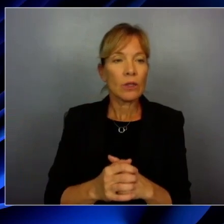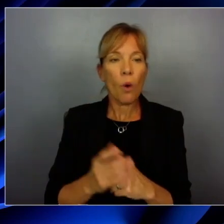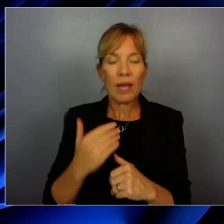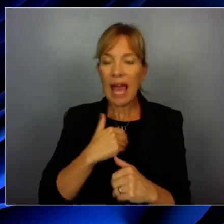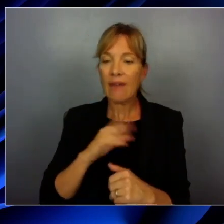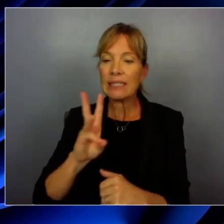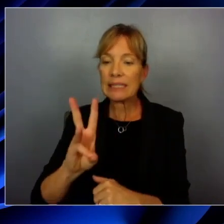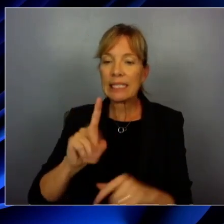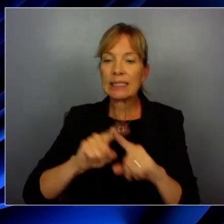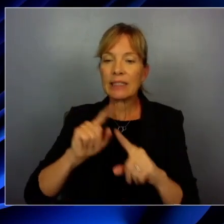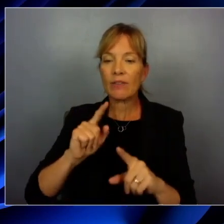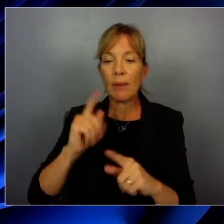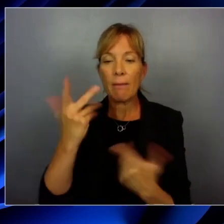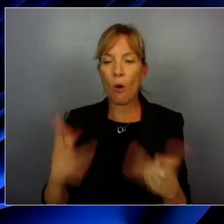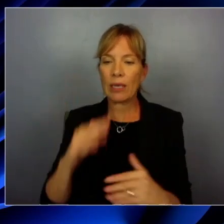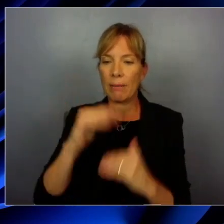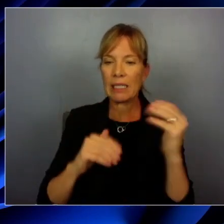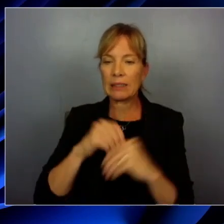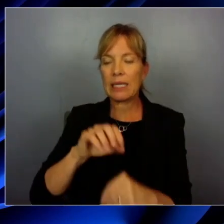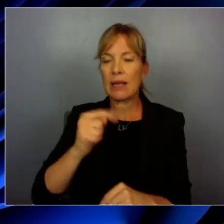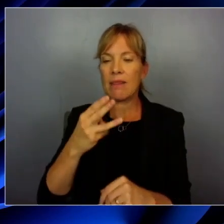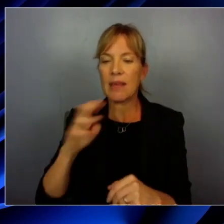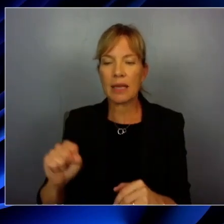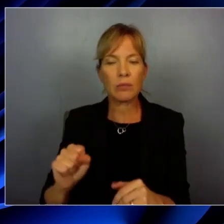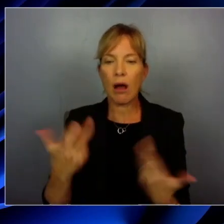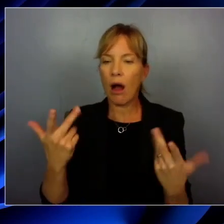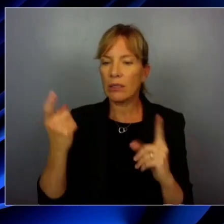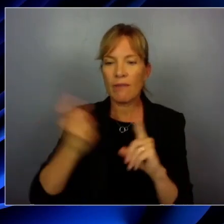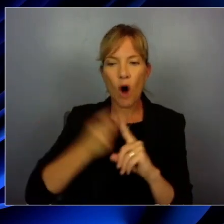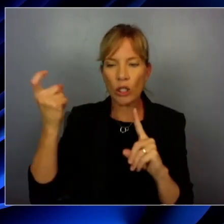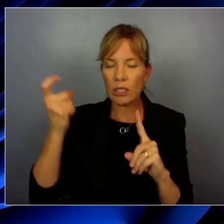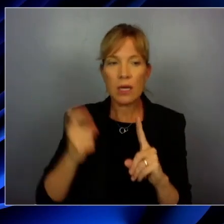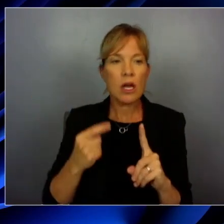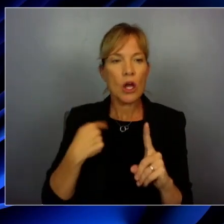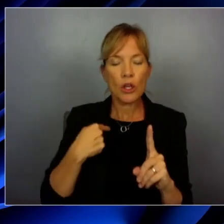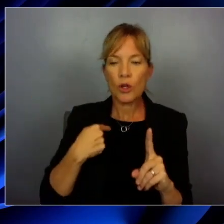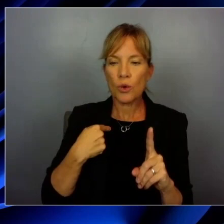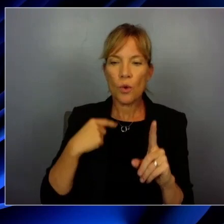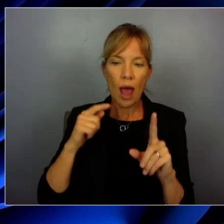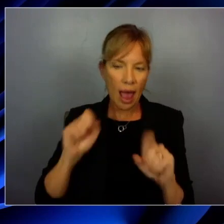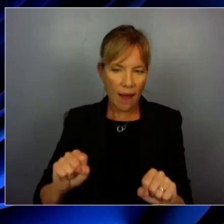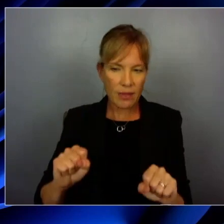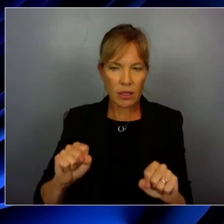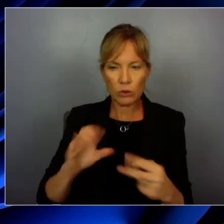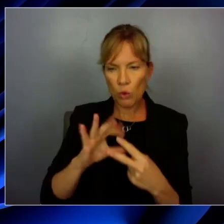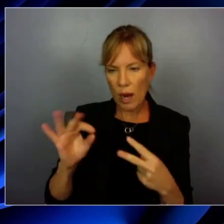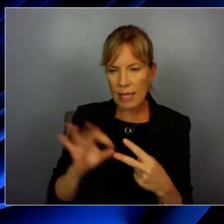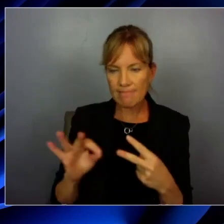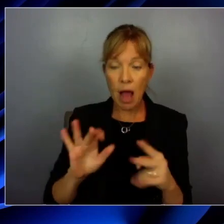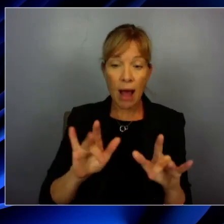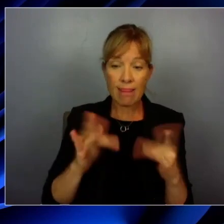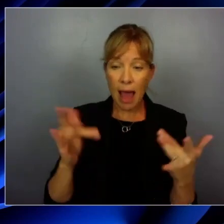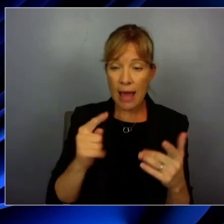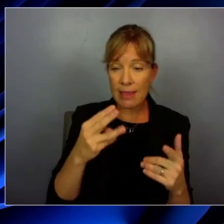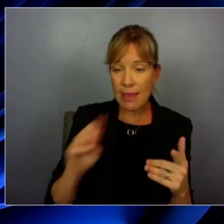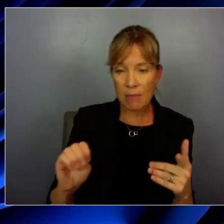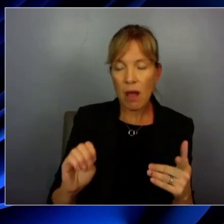themes that are there by default so that we've got the ability to say OK. Here's a light theme which is not one that I would pick